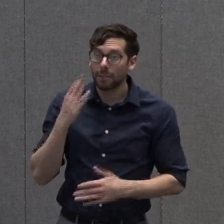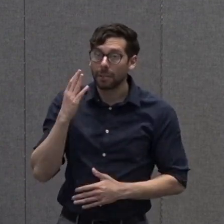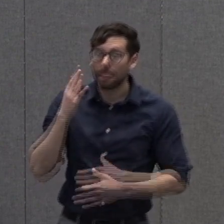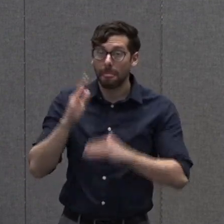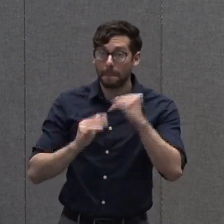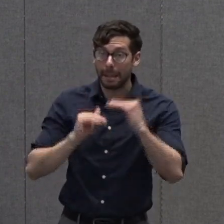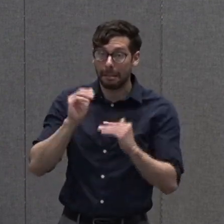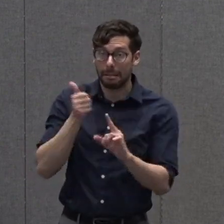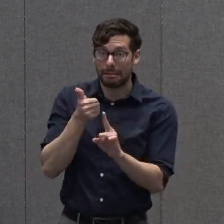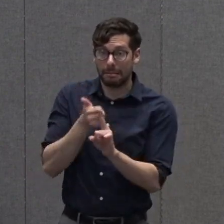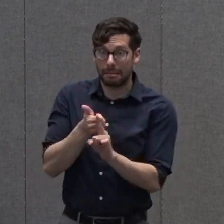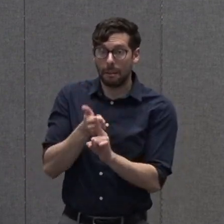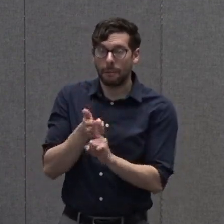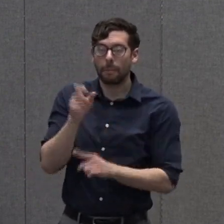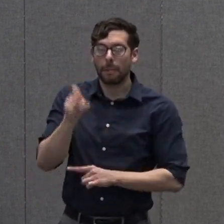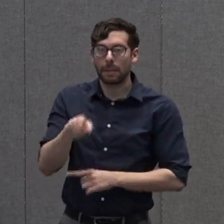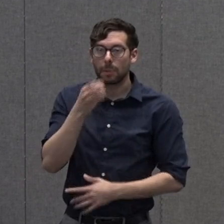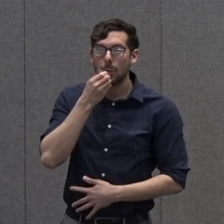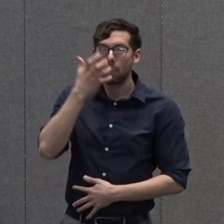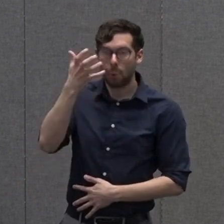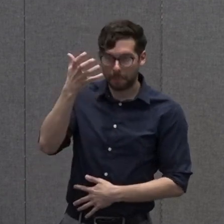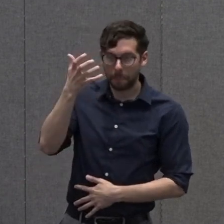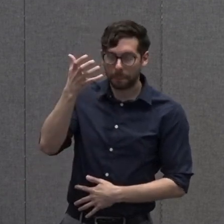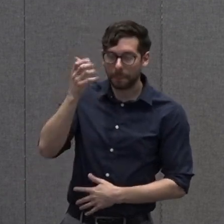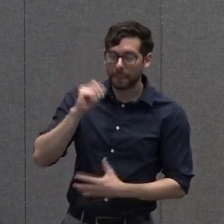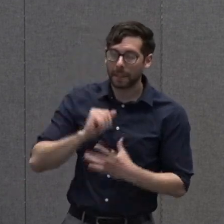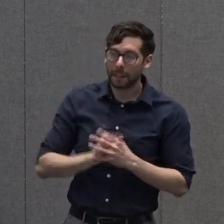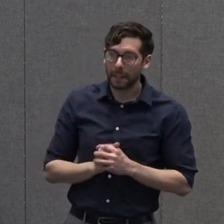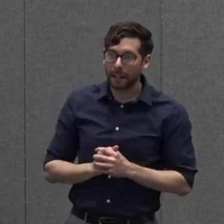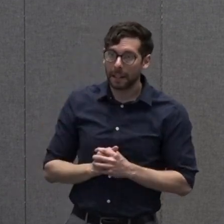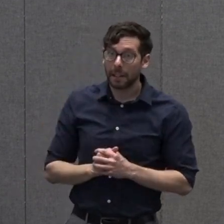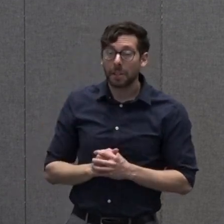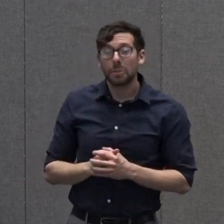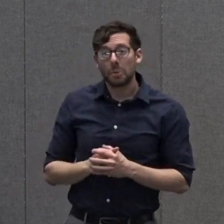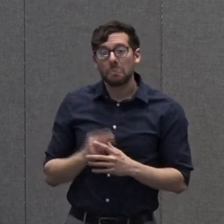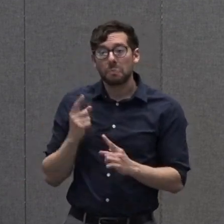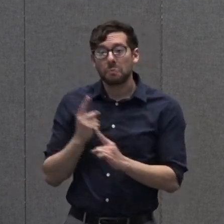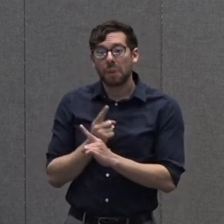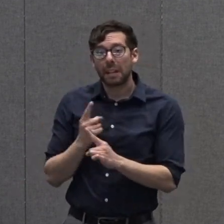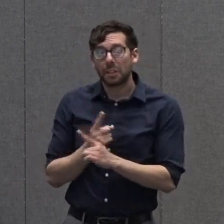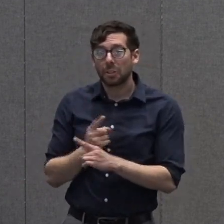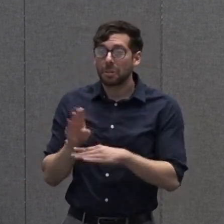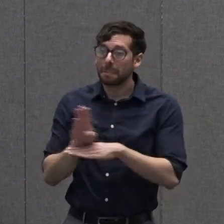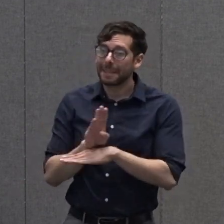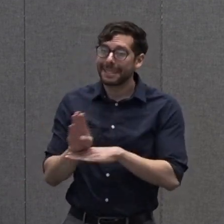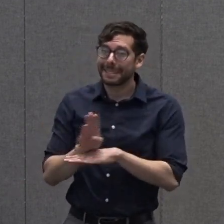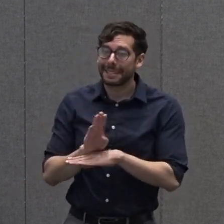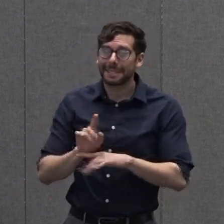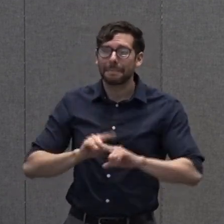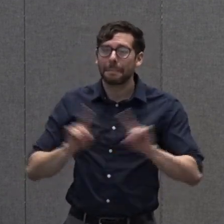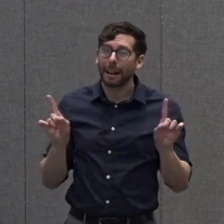And so business as usual, except no people. No people. - And we're sad about that.